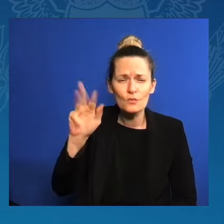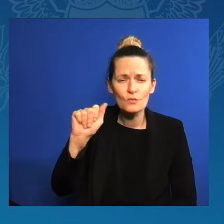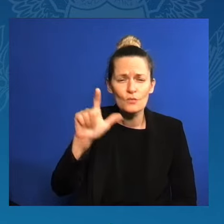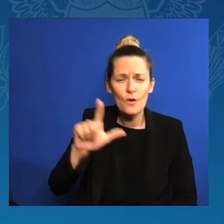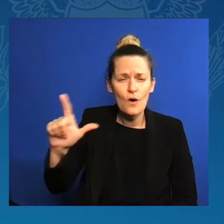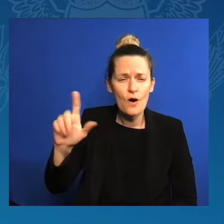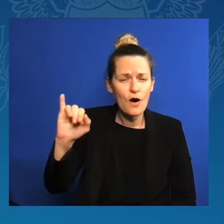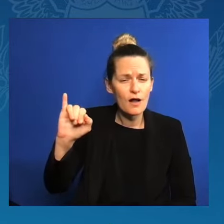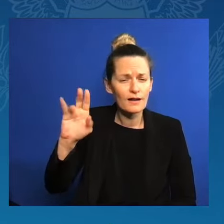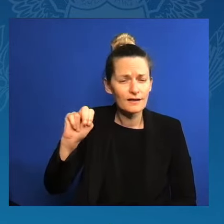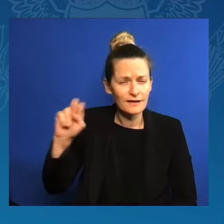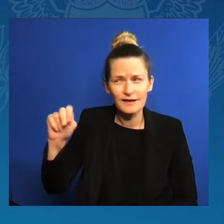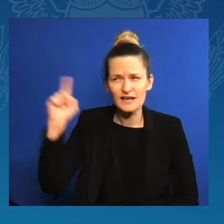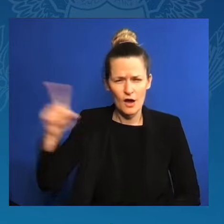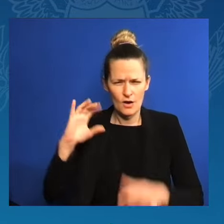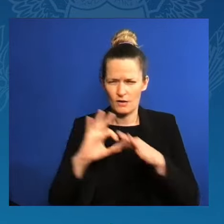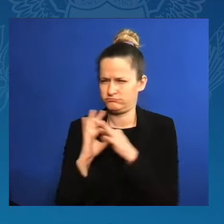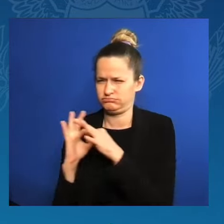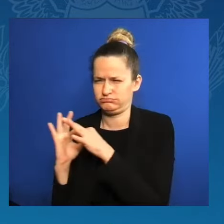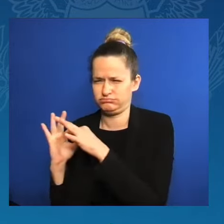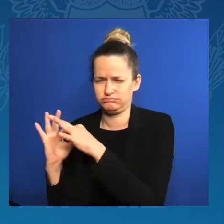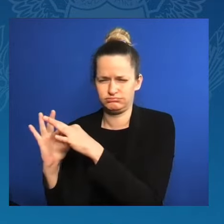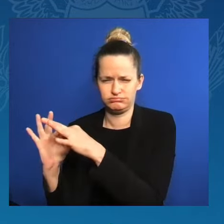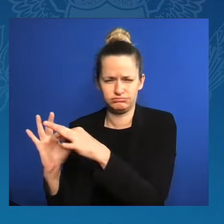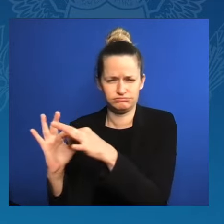And in the relay race of history,